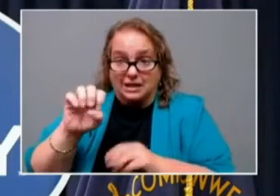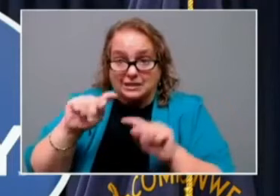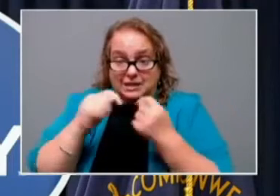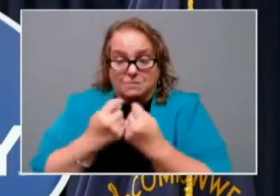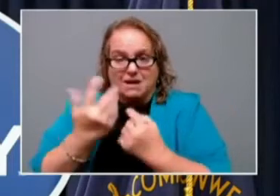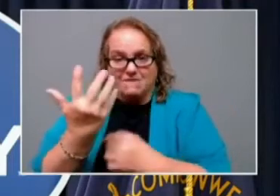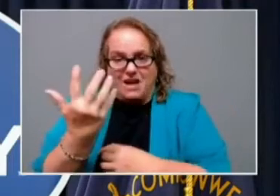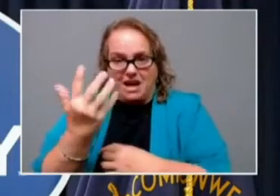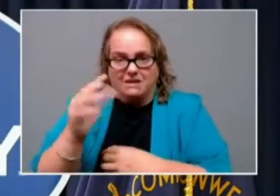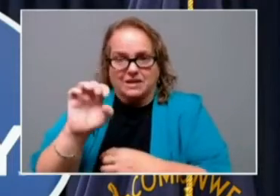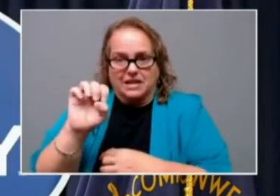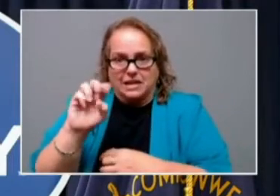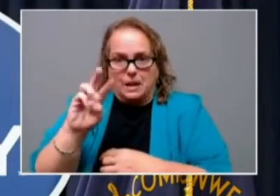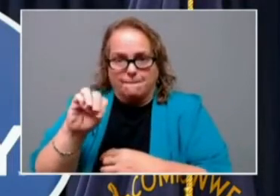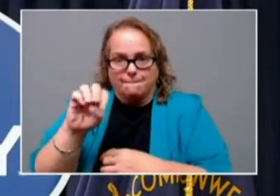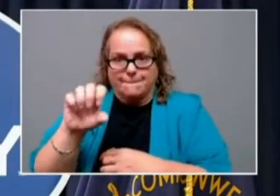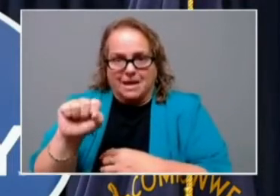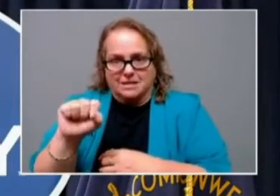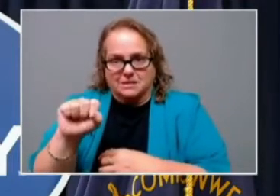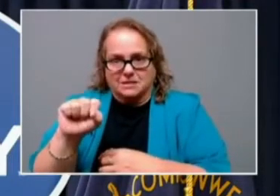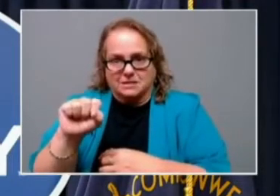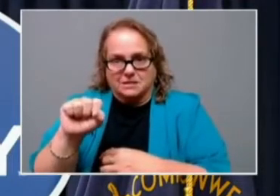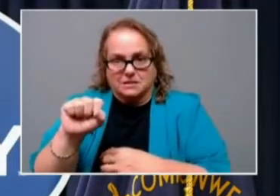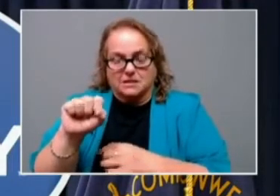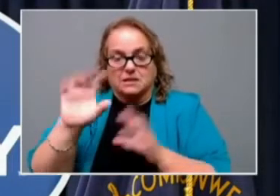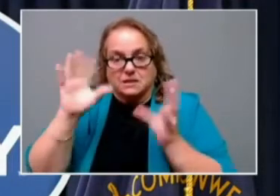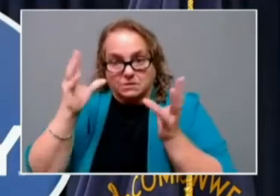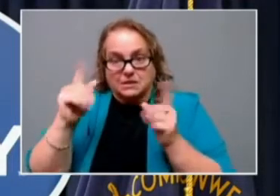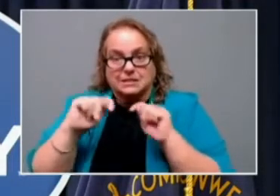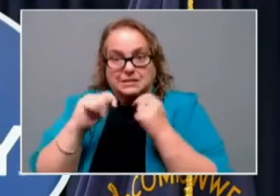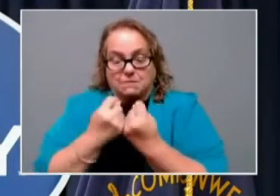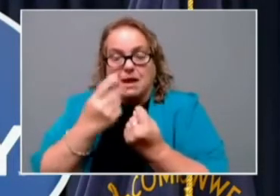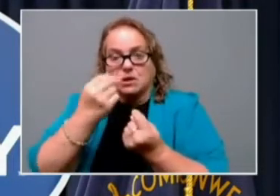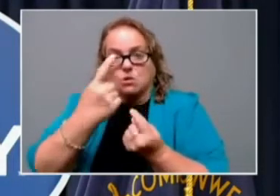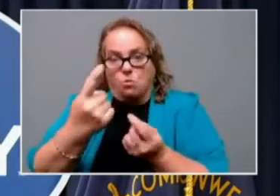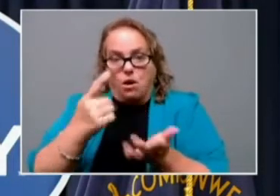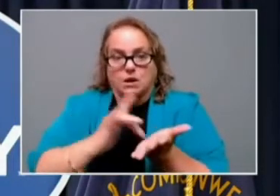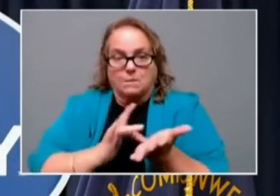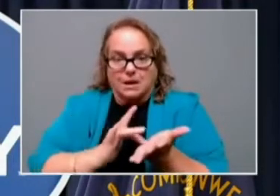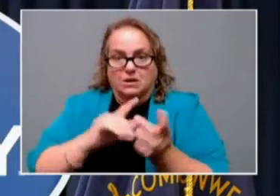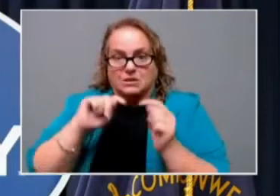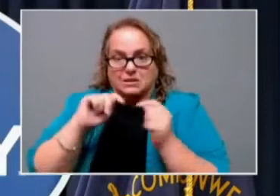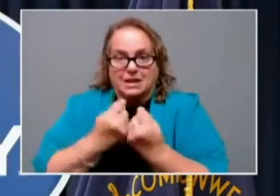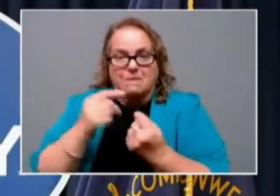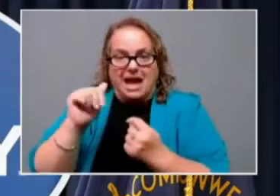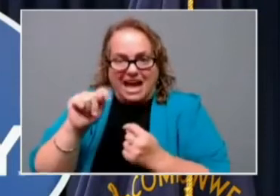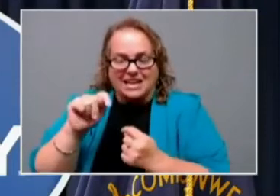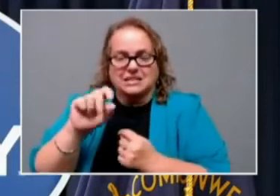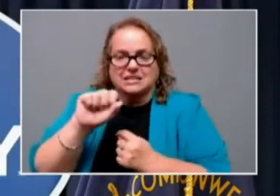helpful and the one uh medical team that is at ST Clair providing direct